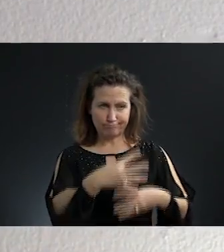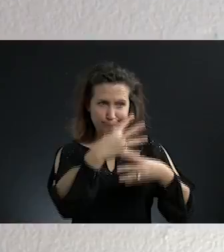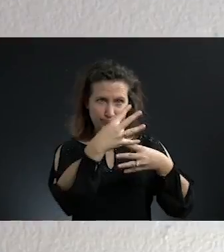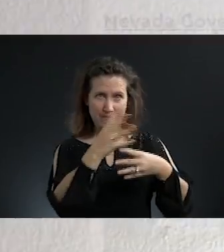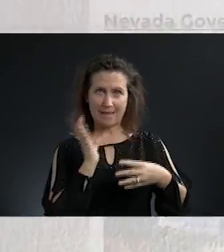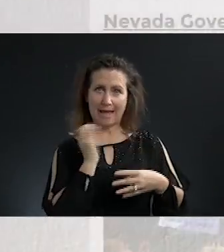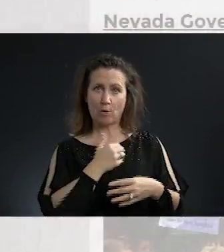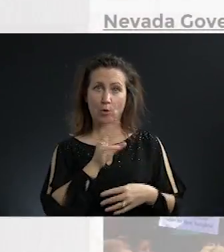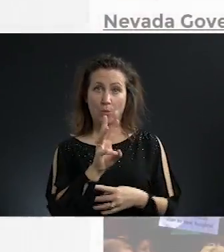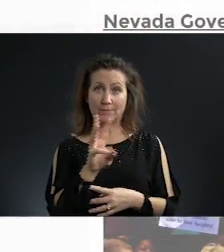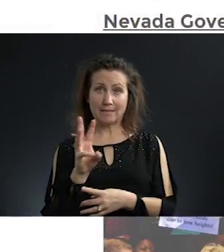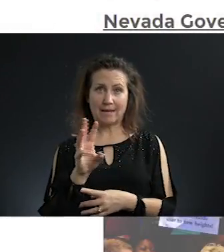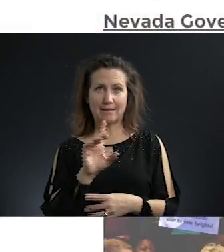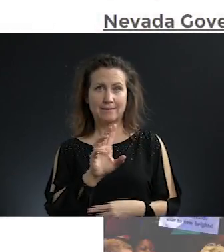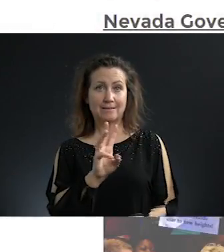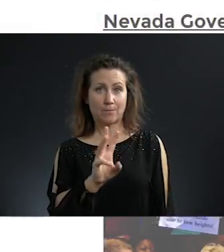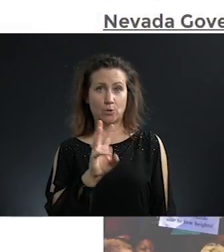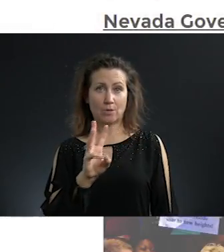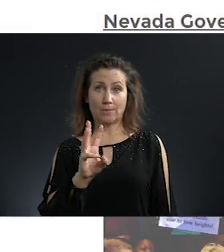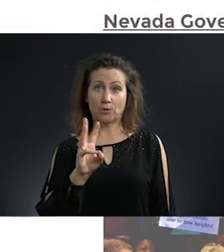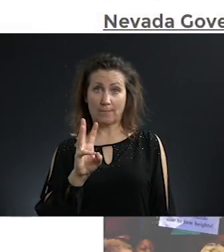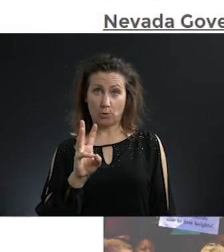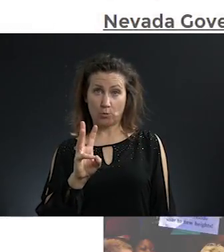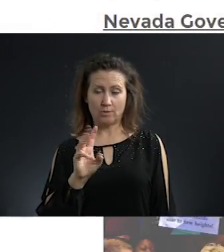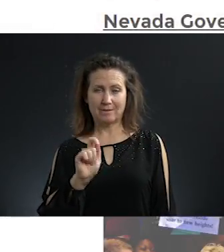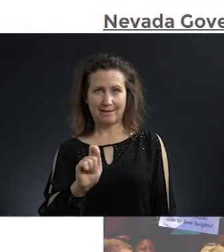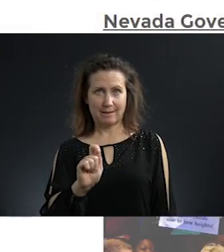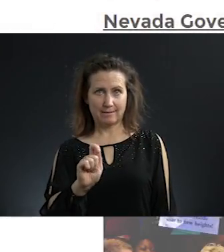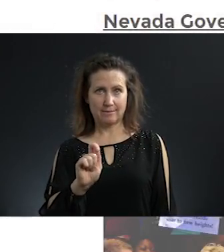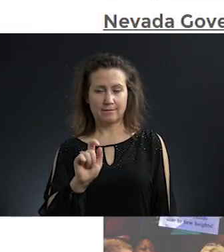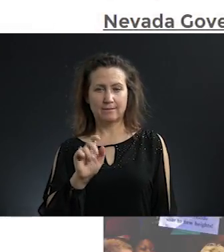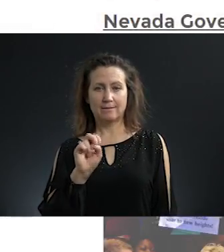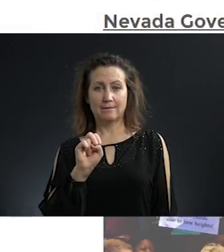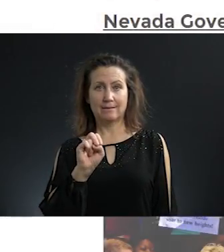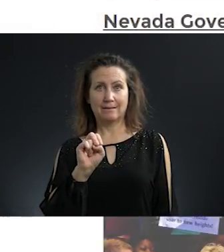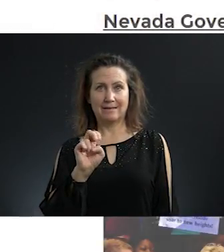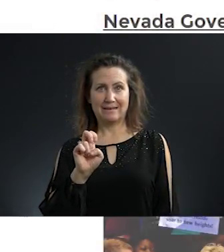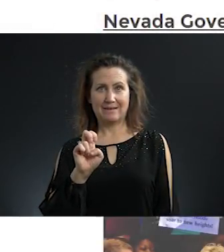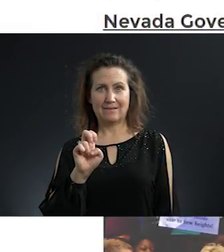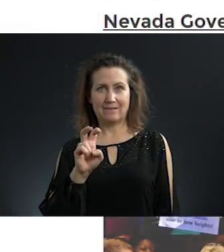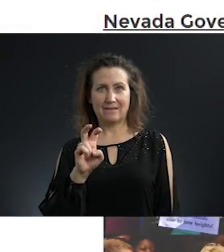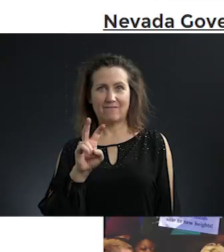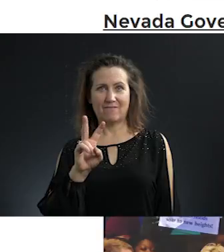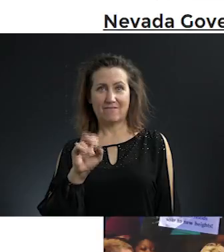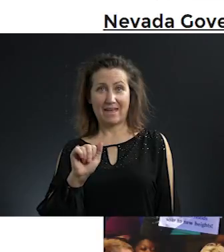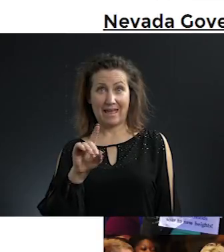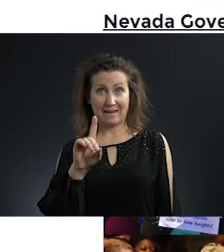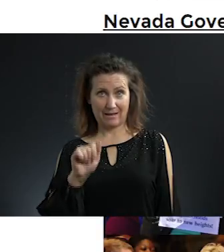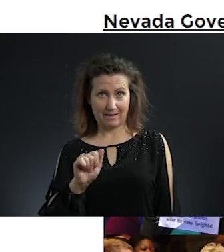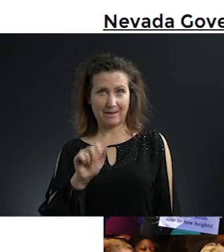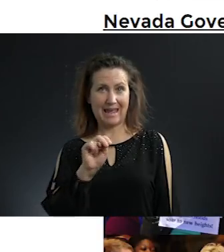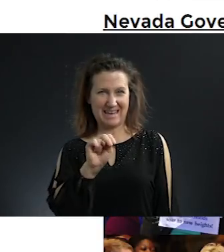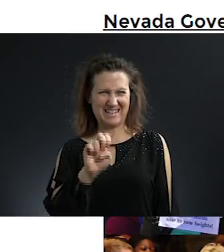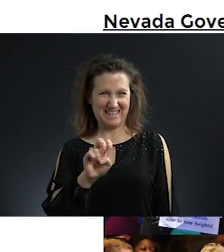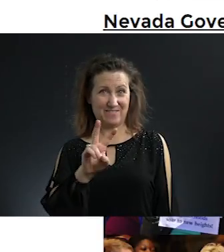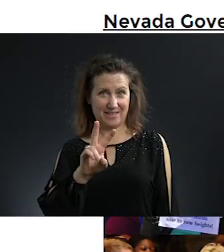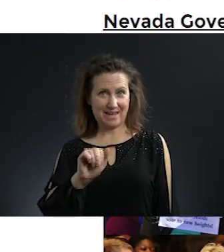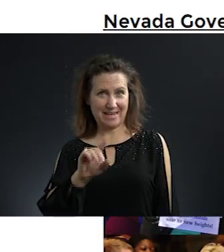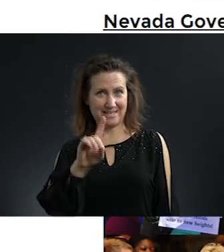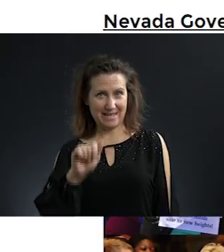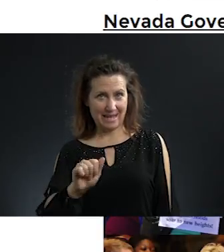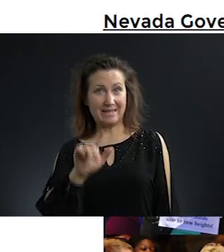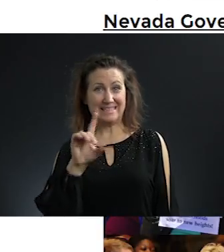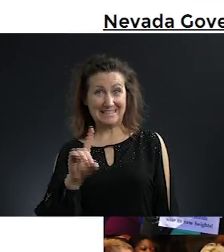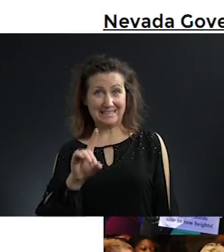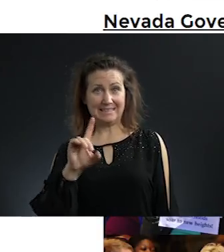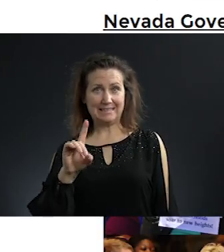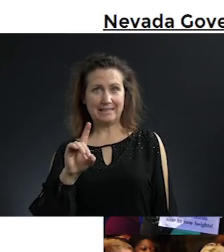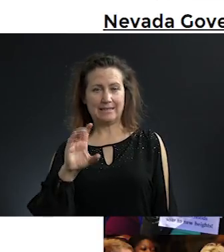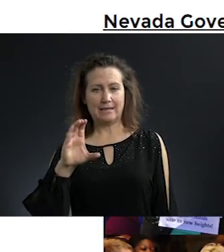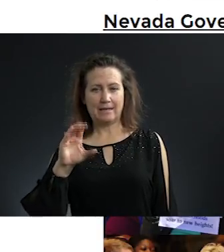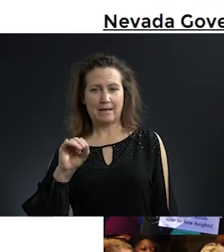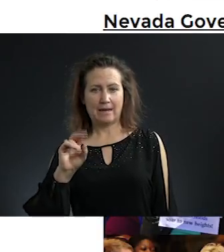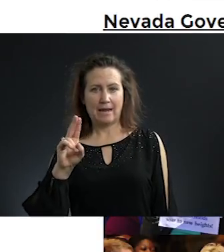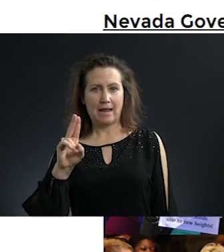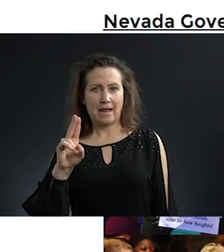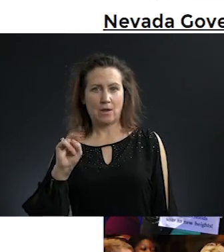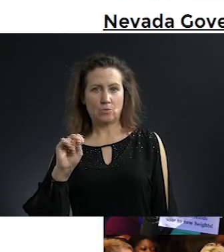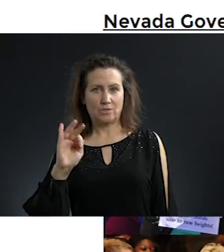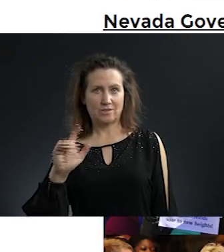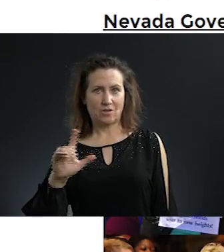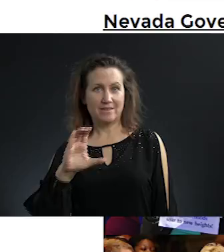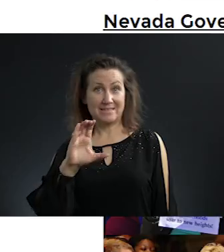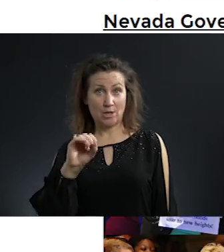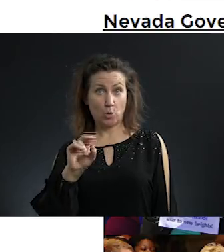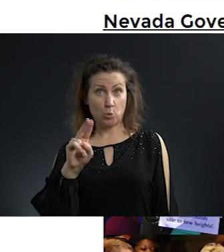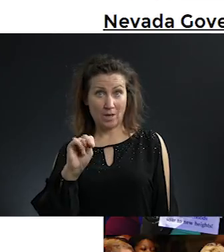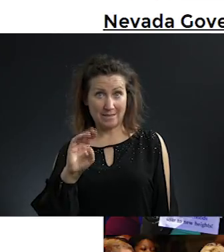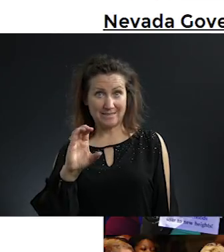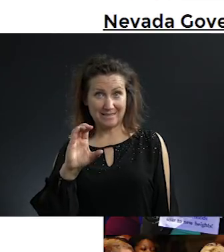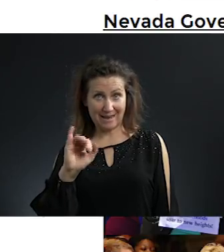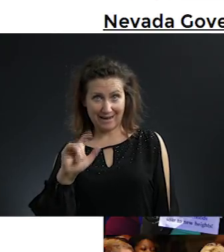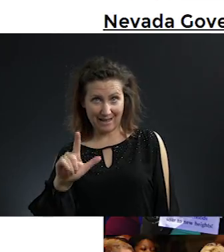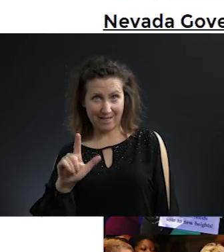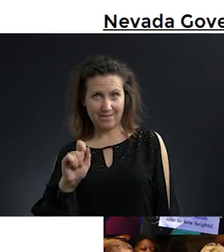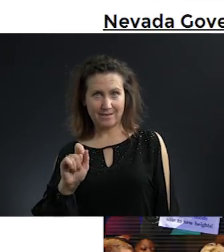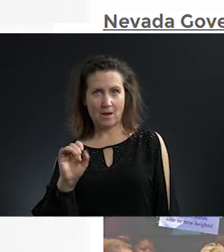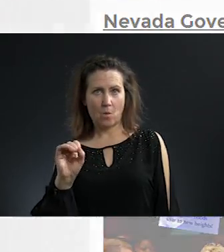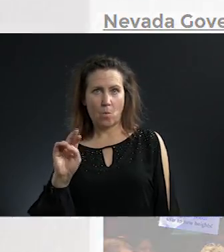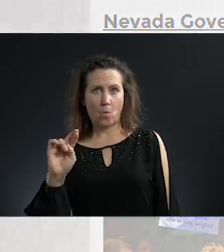www.nevadaddcouncil.org